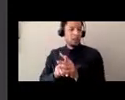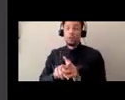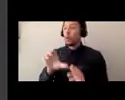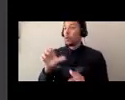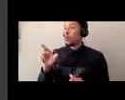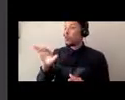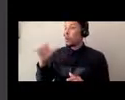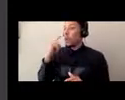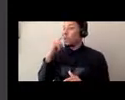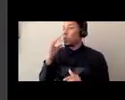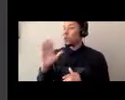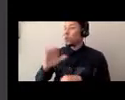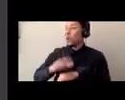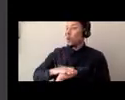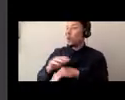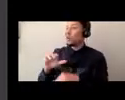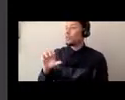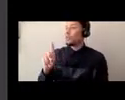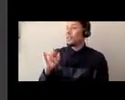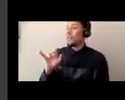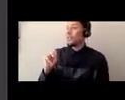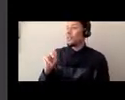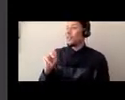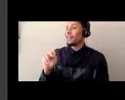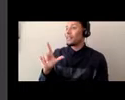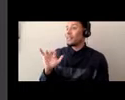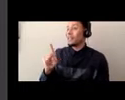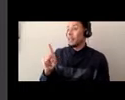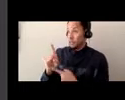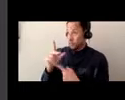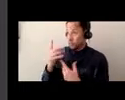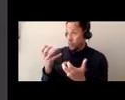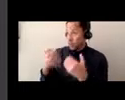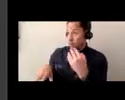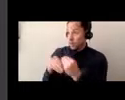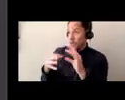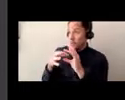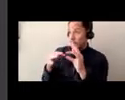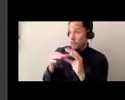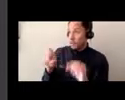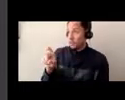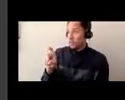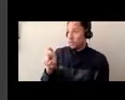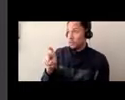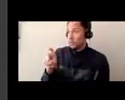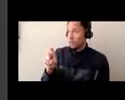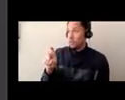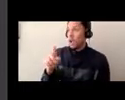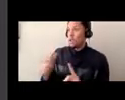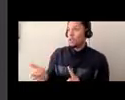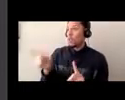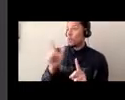So if there's anything that you want to comment, I will go back to Diane's link and see if